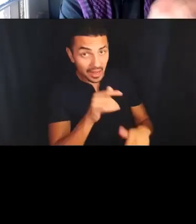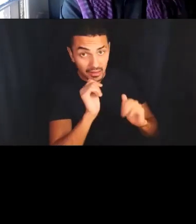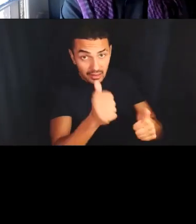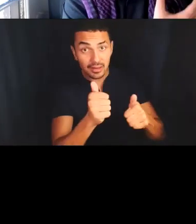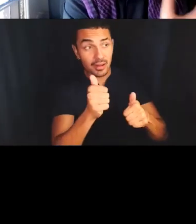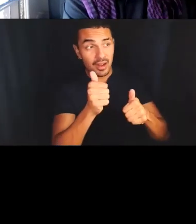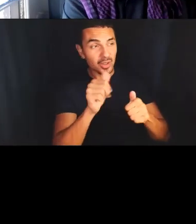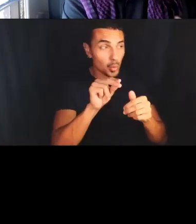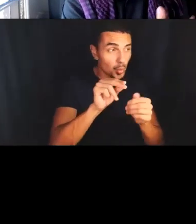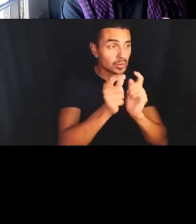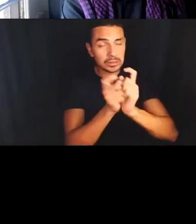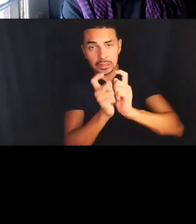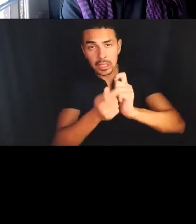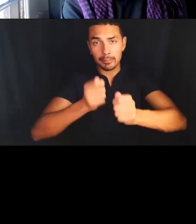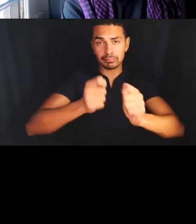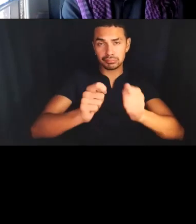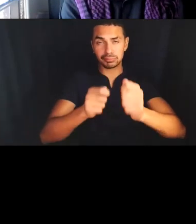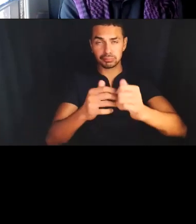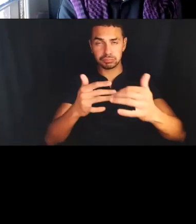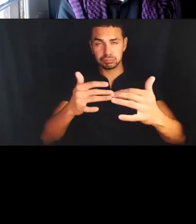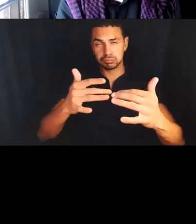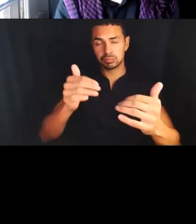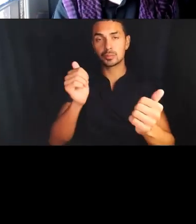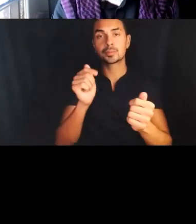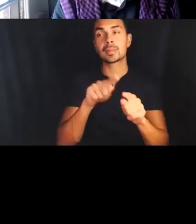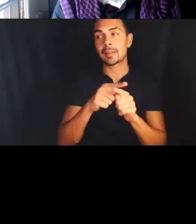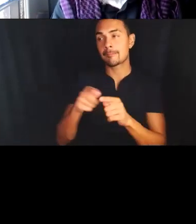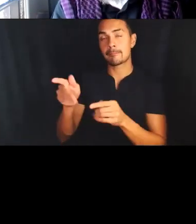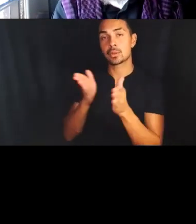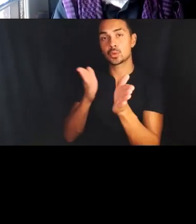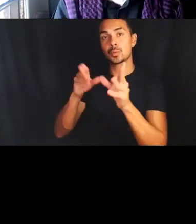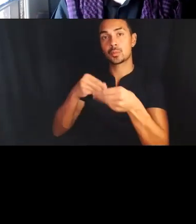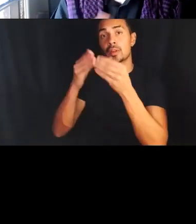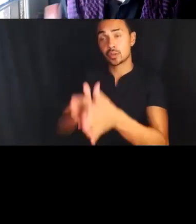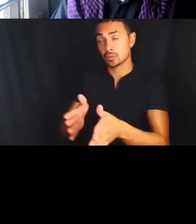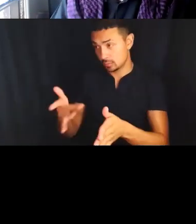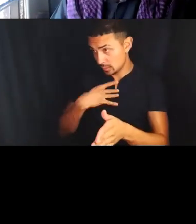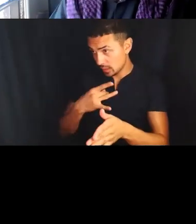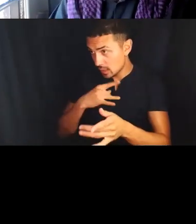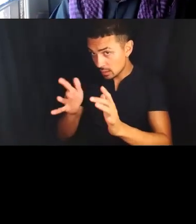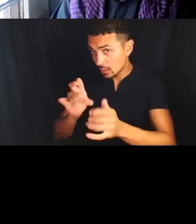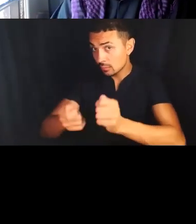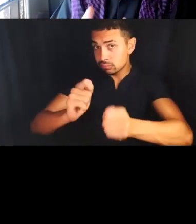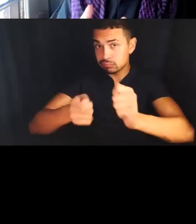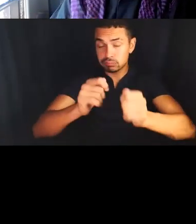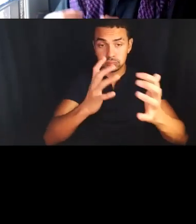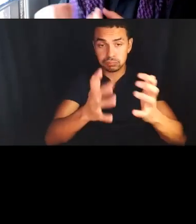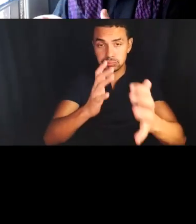as well as the providers that these are going to be for. And then year three is going to be